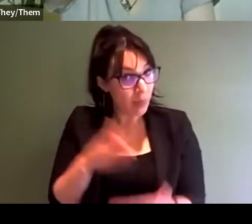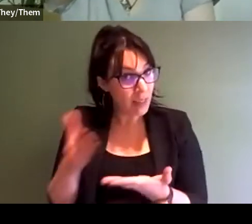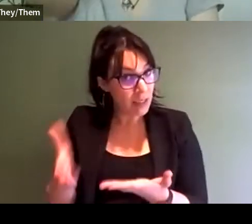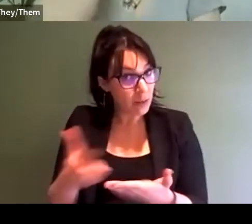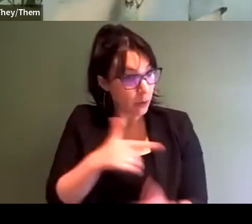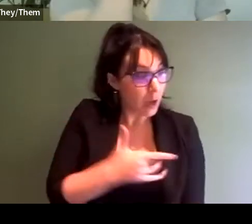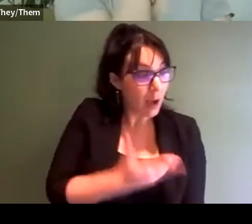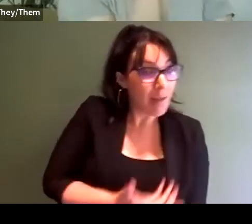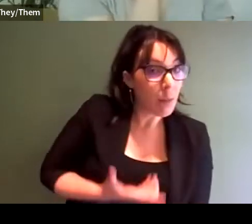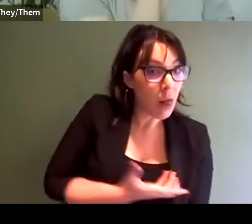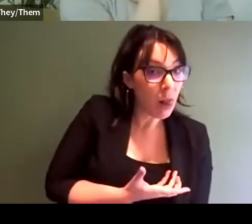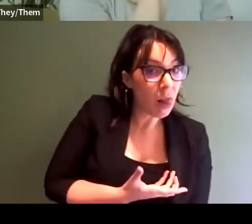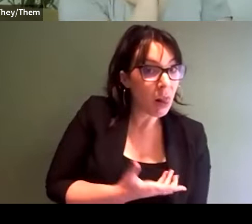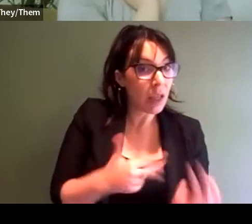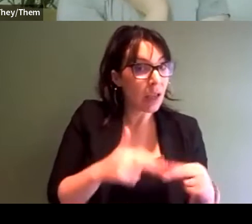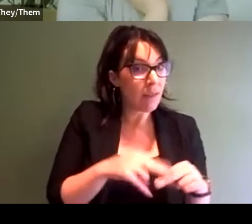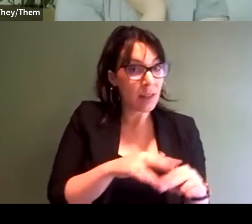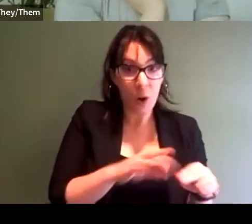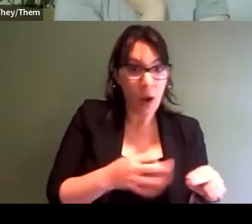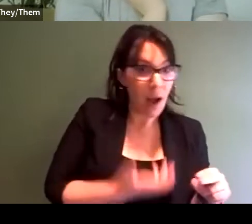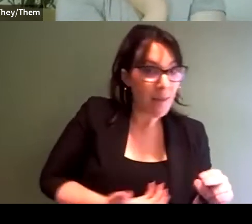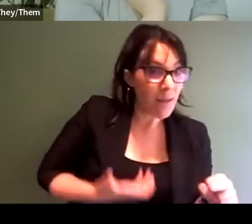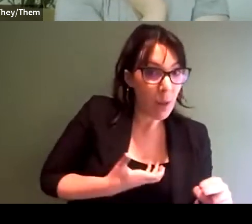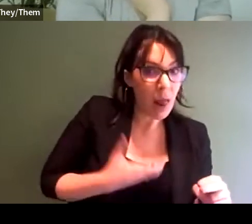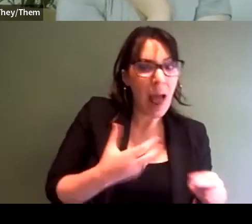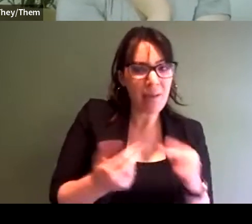If they're not, there are other treatment options to explore.